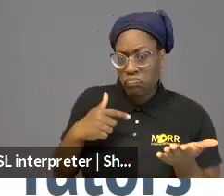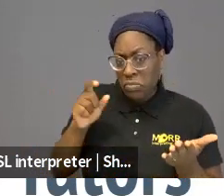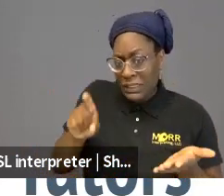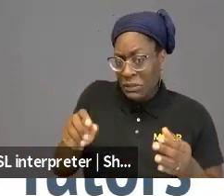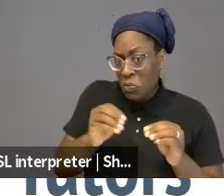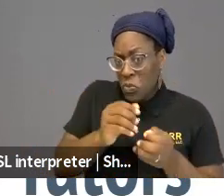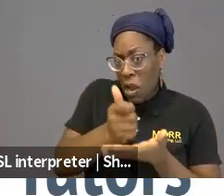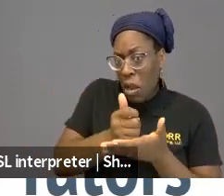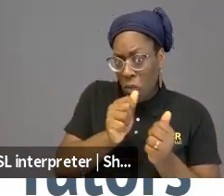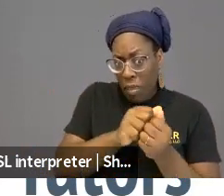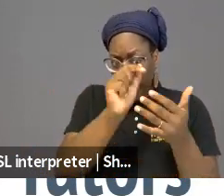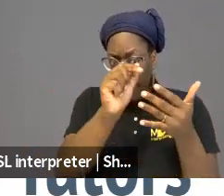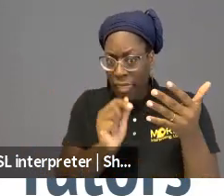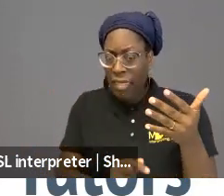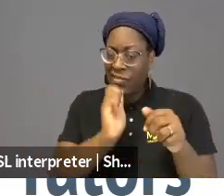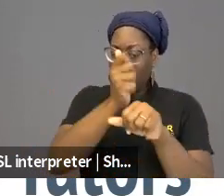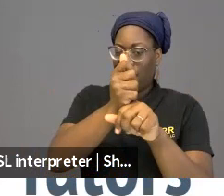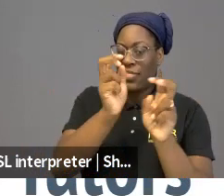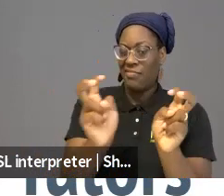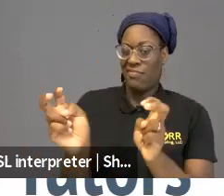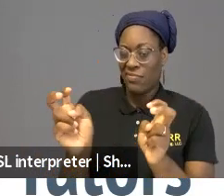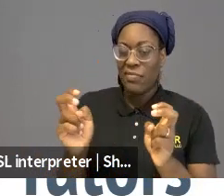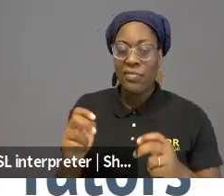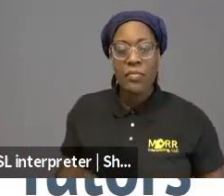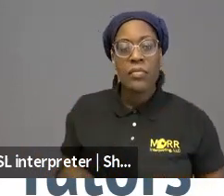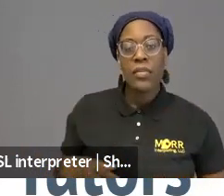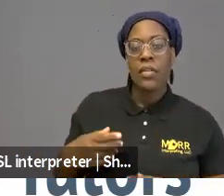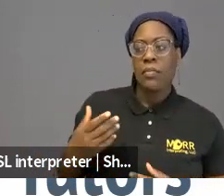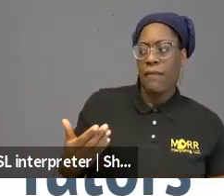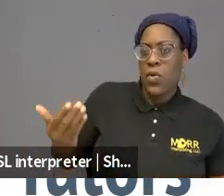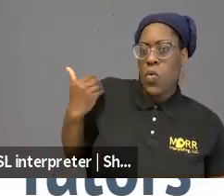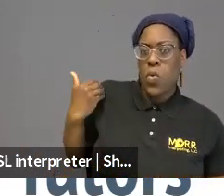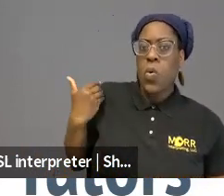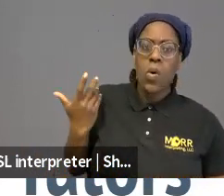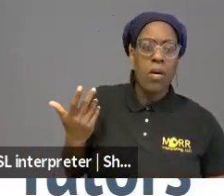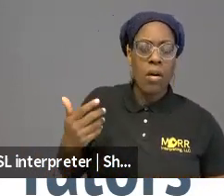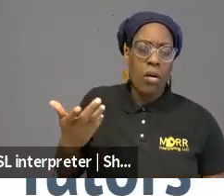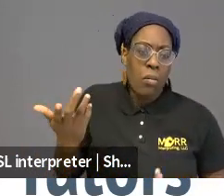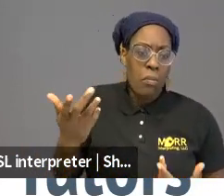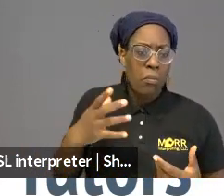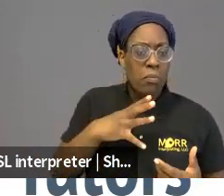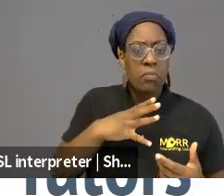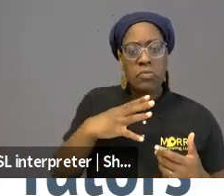than I had had previously. Which, I can't explain to you how going online and giving